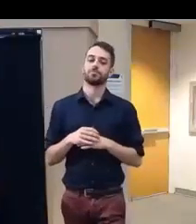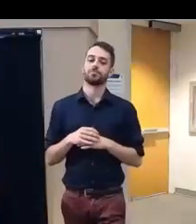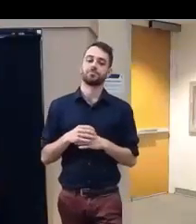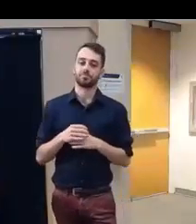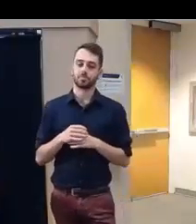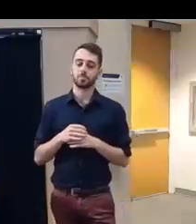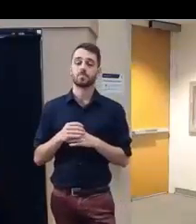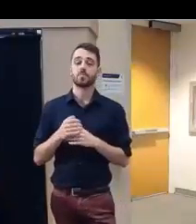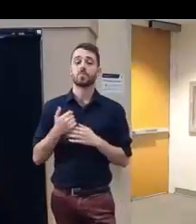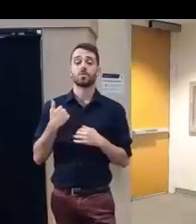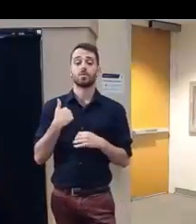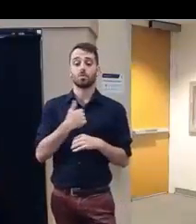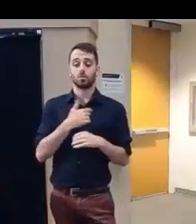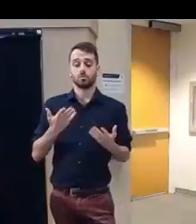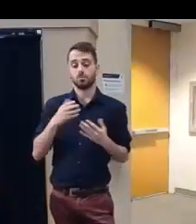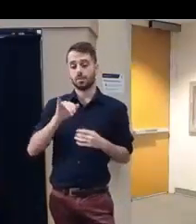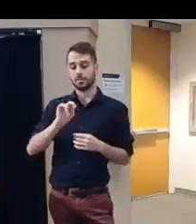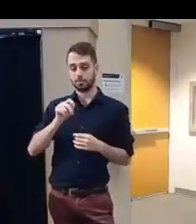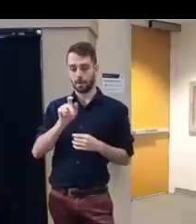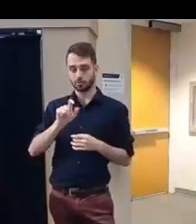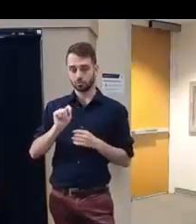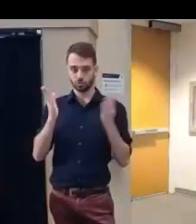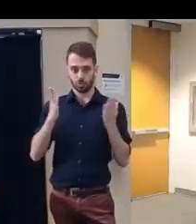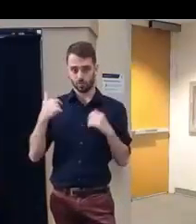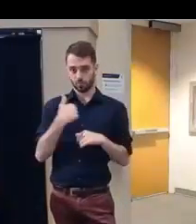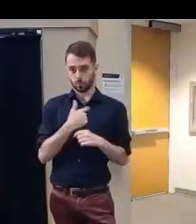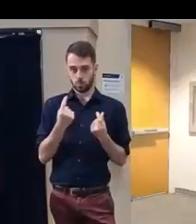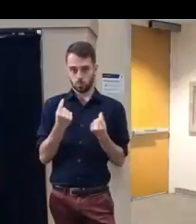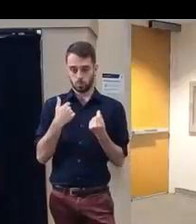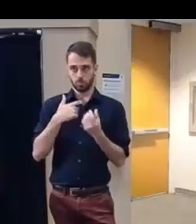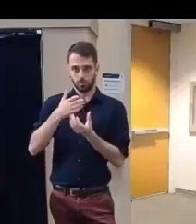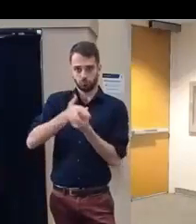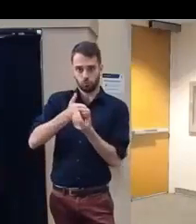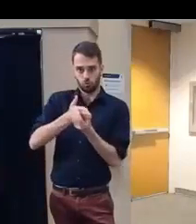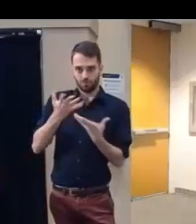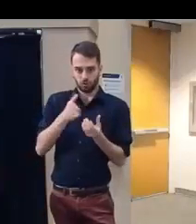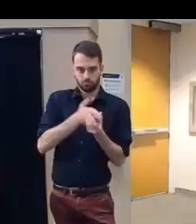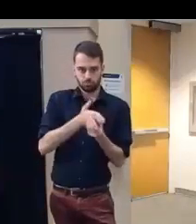review all newly admitted patients from uh you know throughout the week when we're doing that